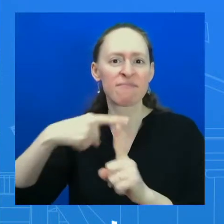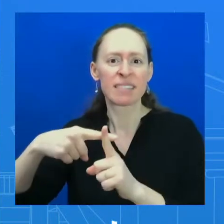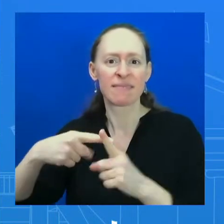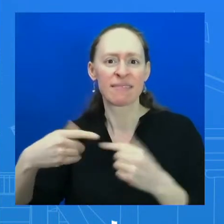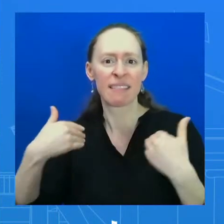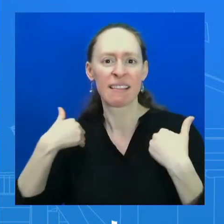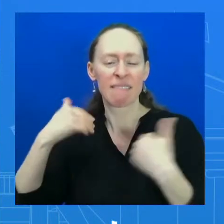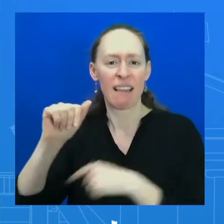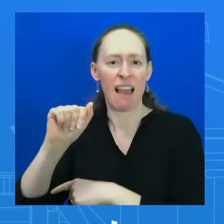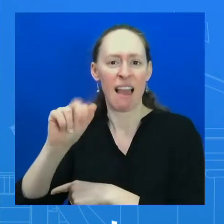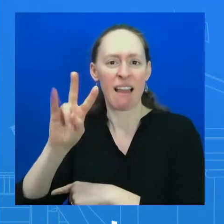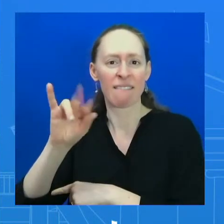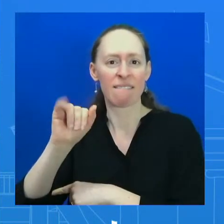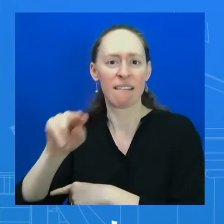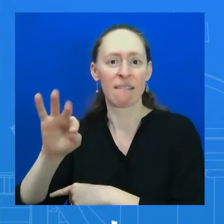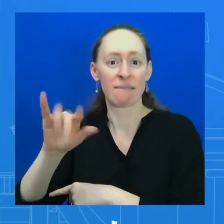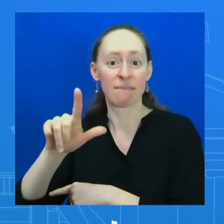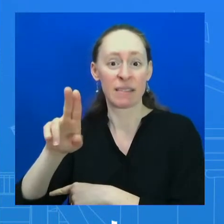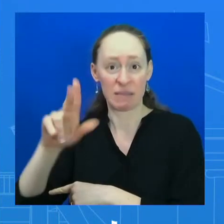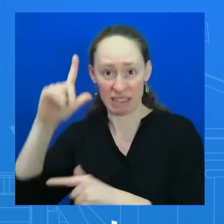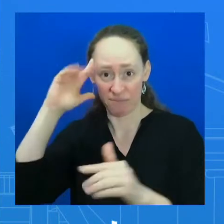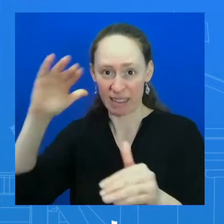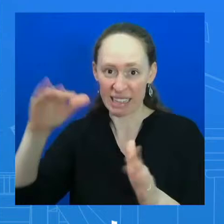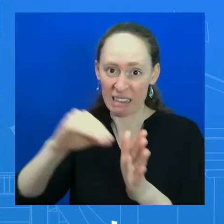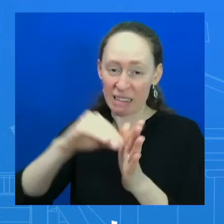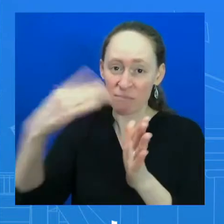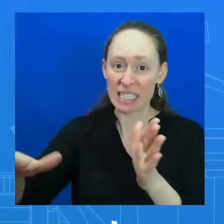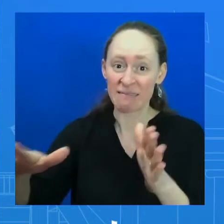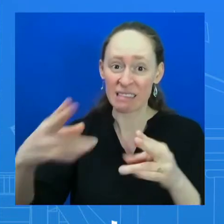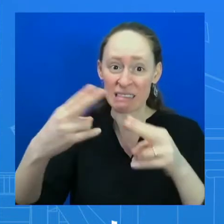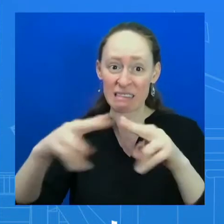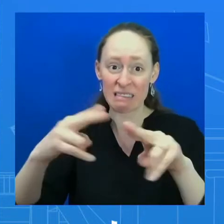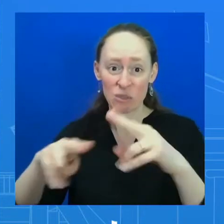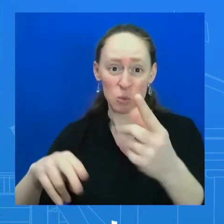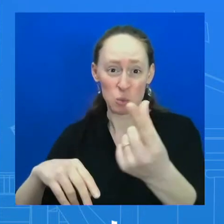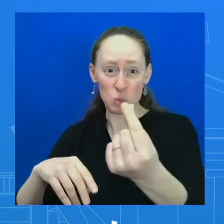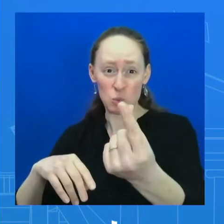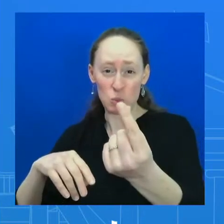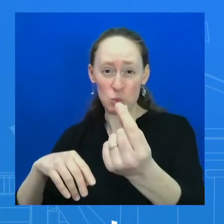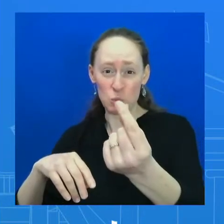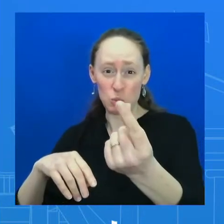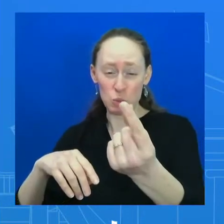or should be doing right now to limit the potential impact on economic activity? Ms. Jean-Pierre: So, obviously, any economic impact